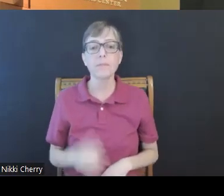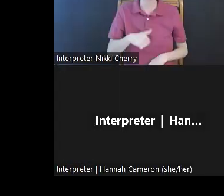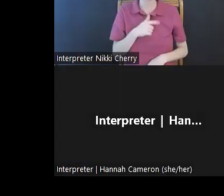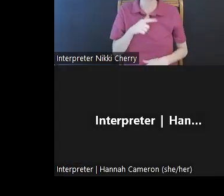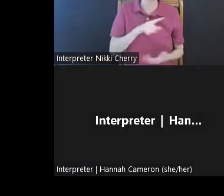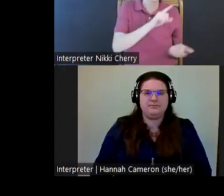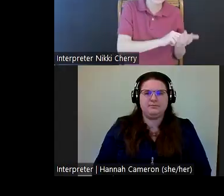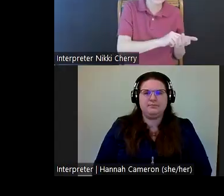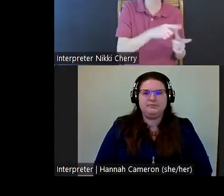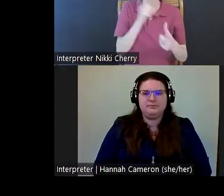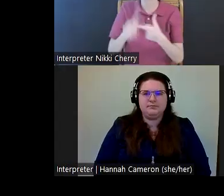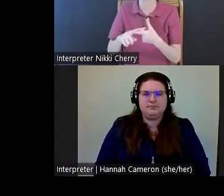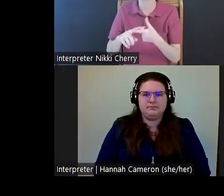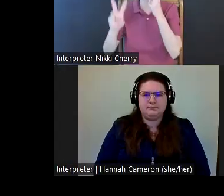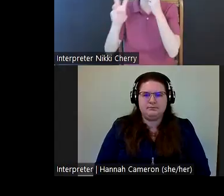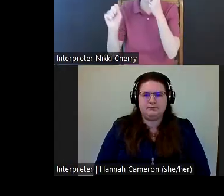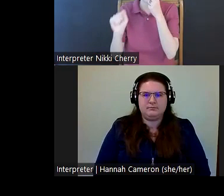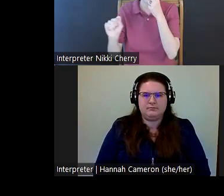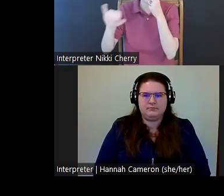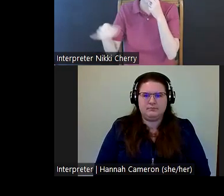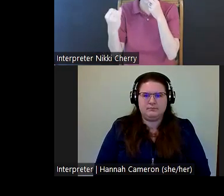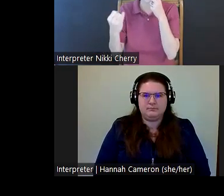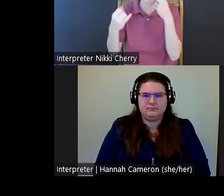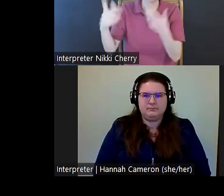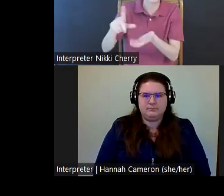Journal this is probably something I've gotten more attention for than all the other articles